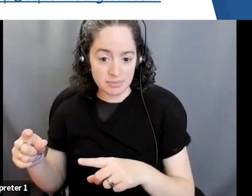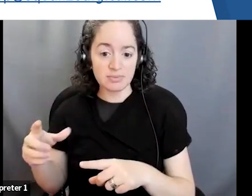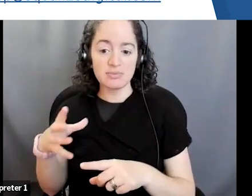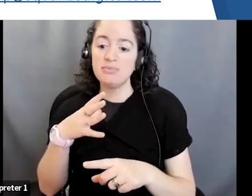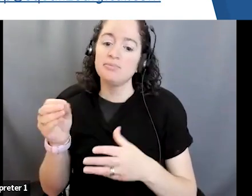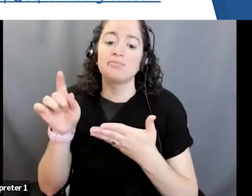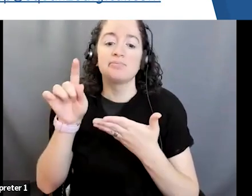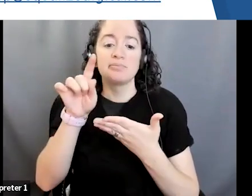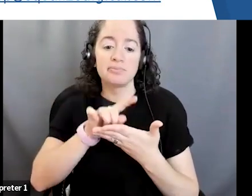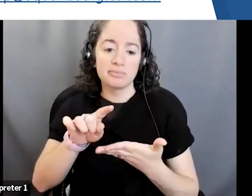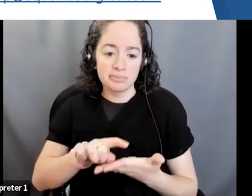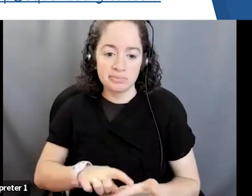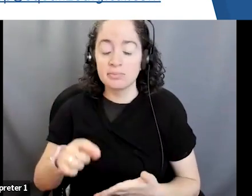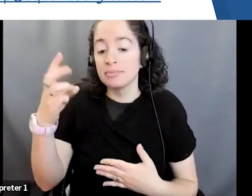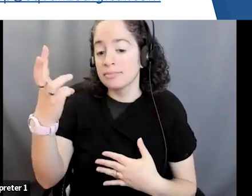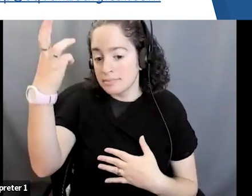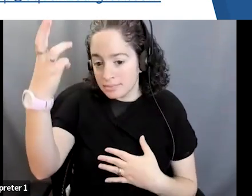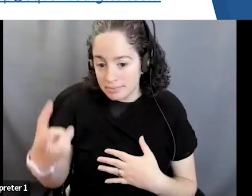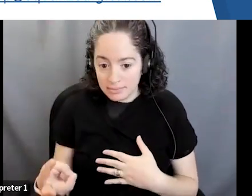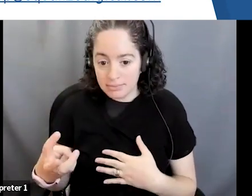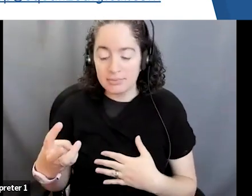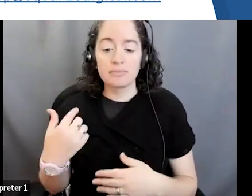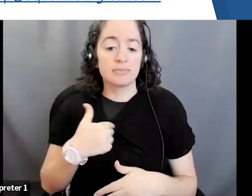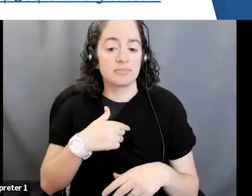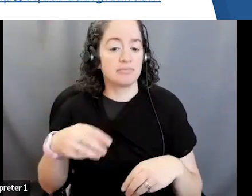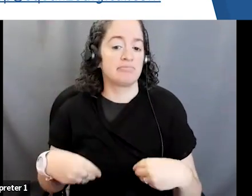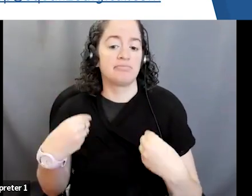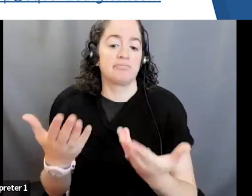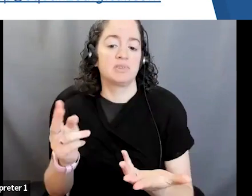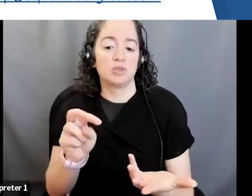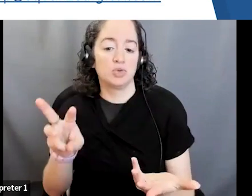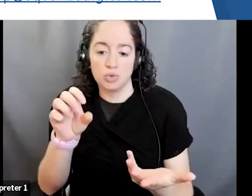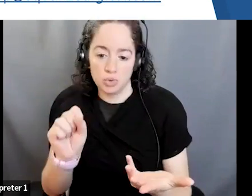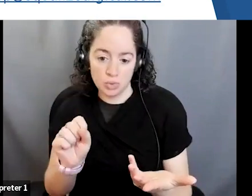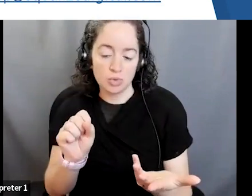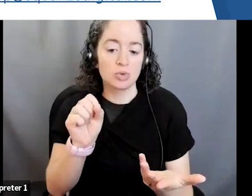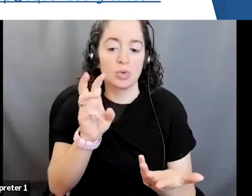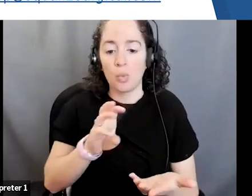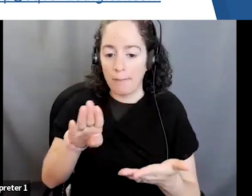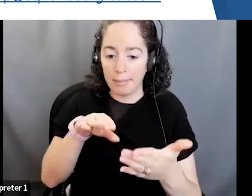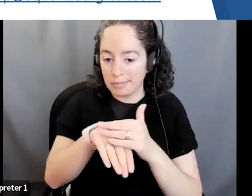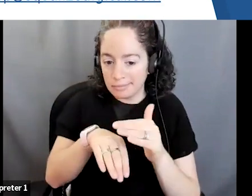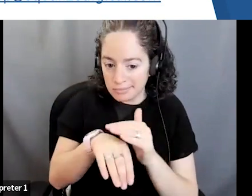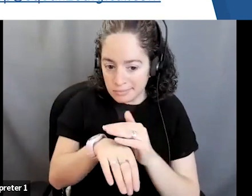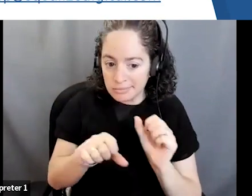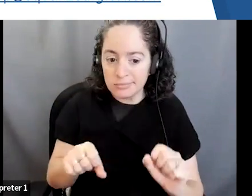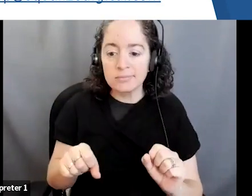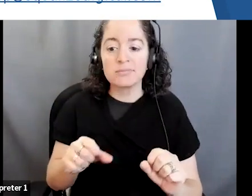on Wednesdays that includes news related to web accessibility from all around the web and it will include the links